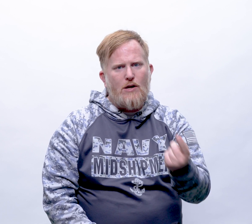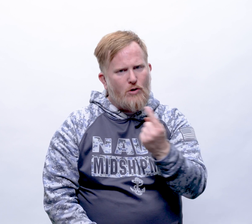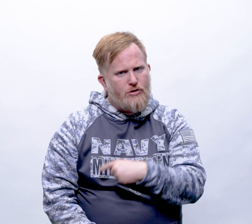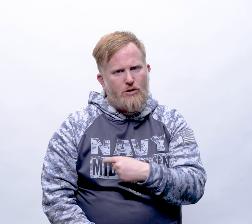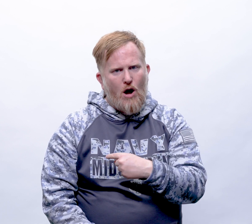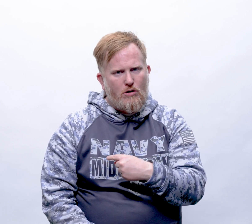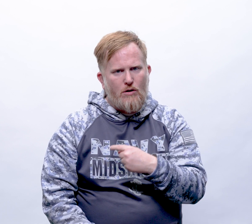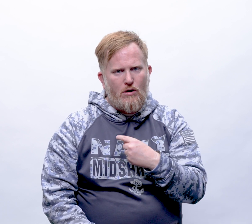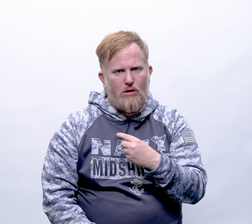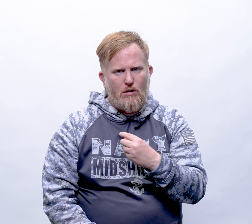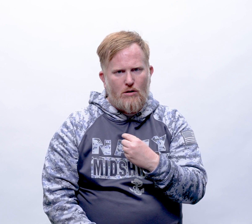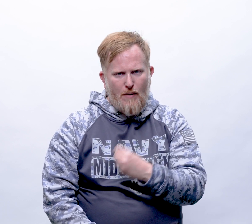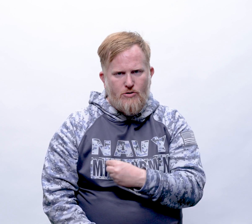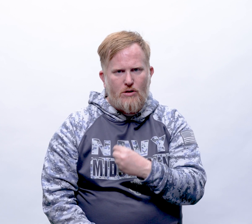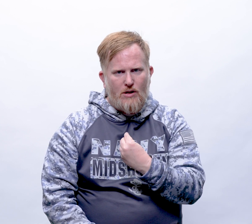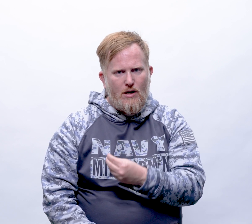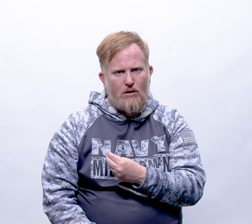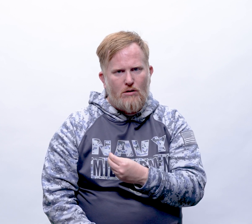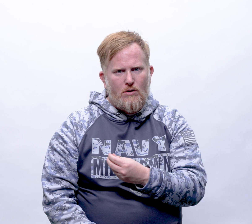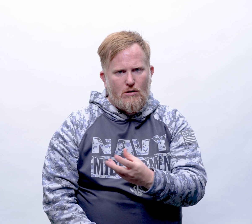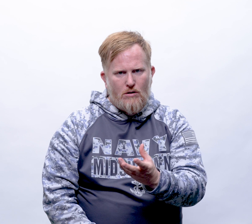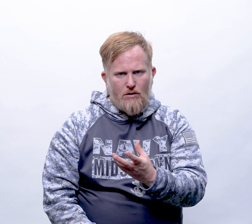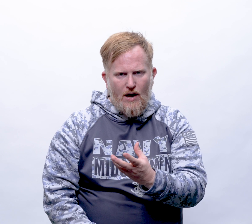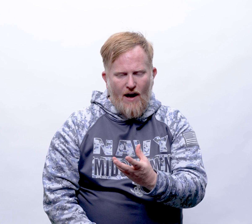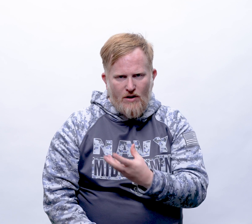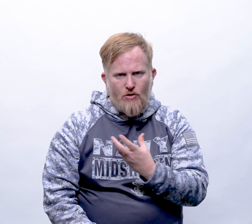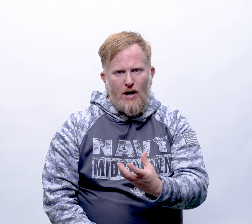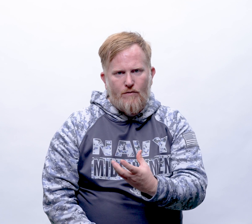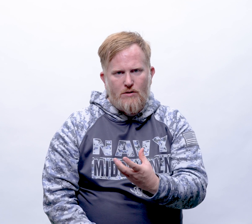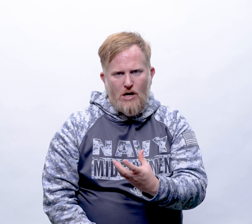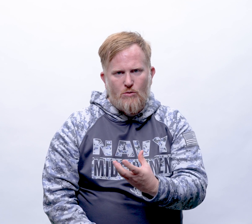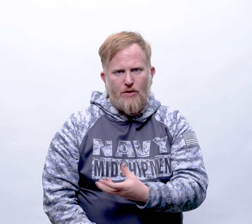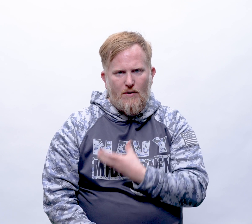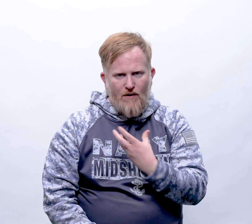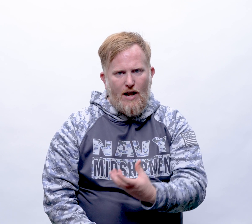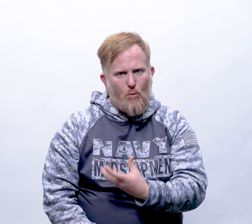they really should talk to the patient and have an interactive discussion with them and find out